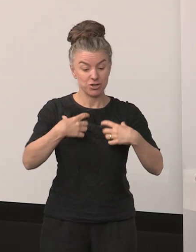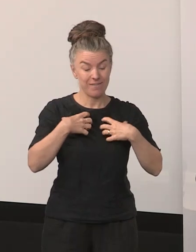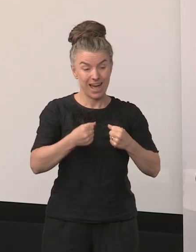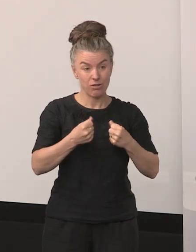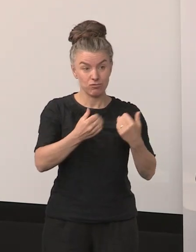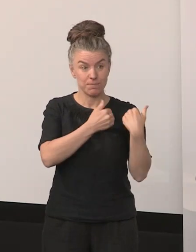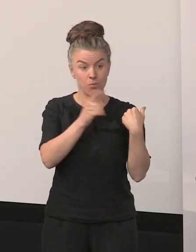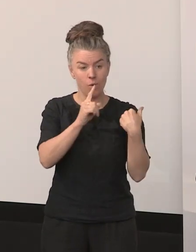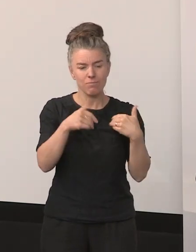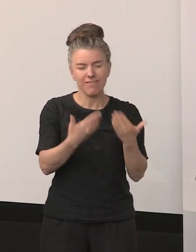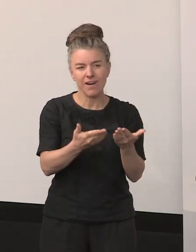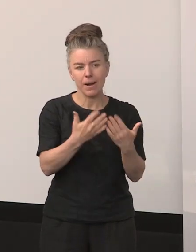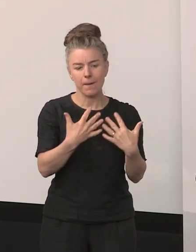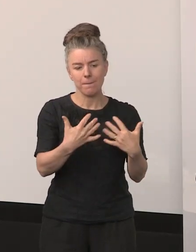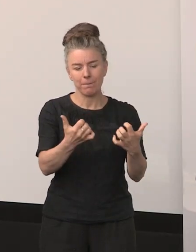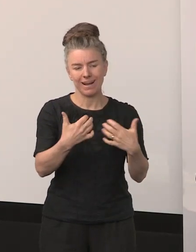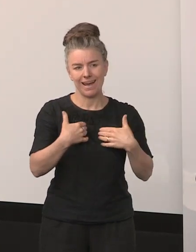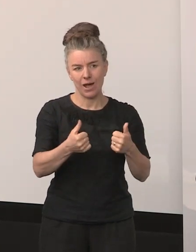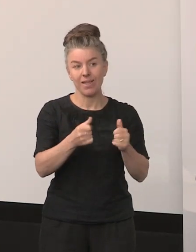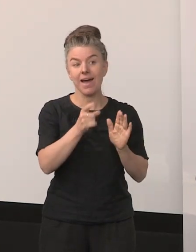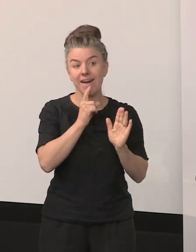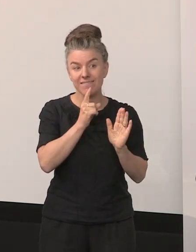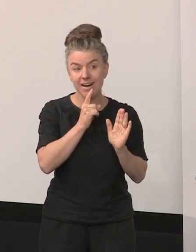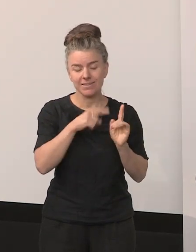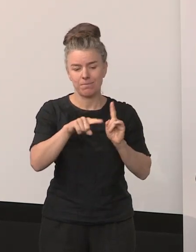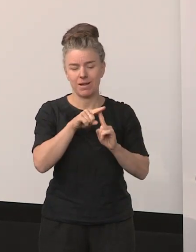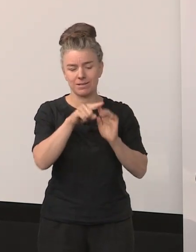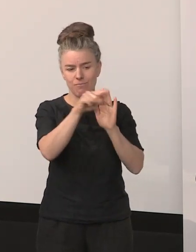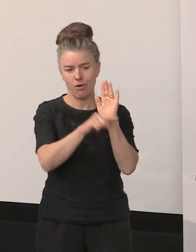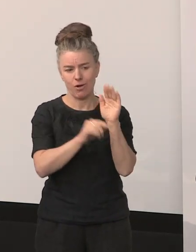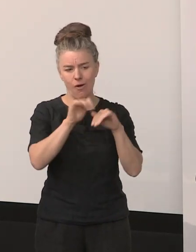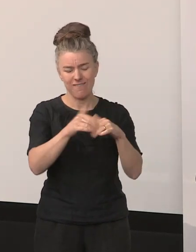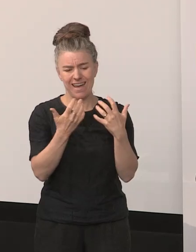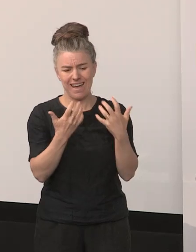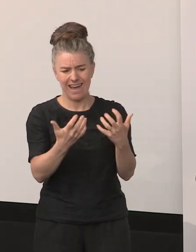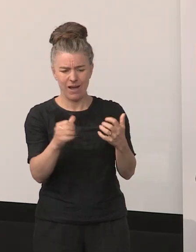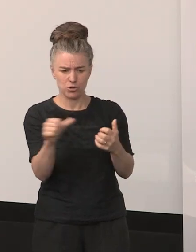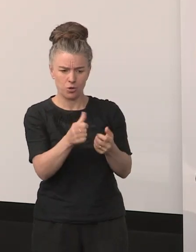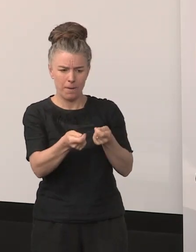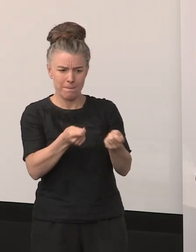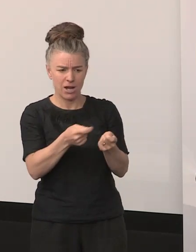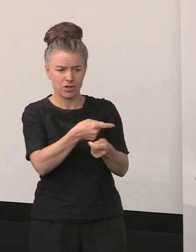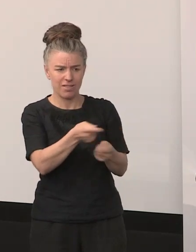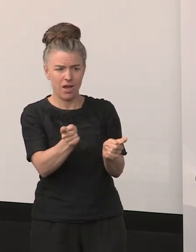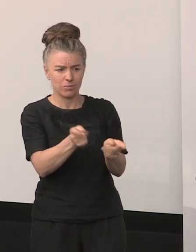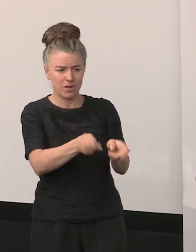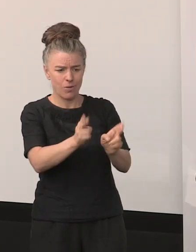So, there's an all-of-government team, and they have been responsible. Our responsibility was to